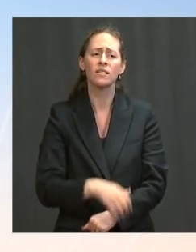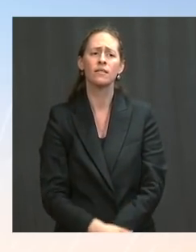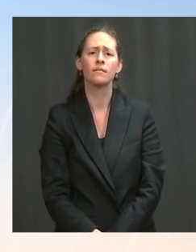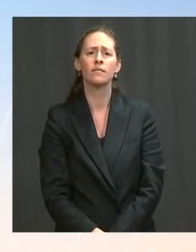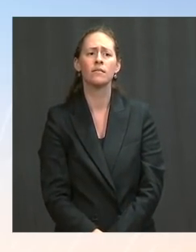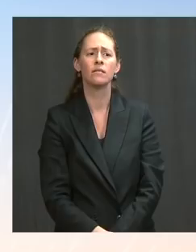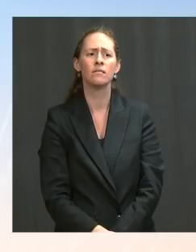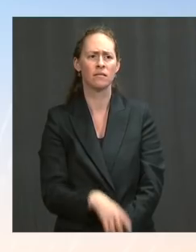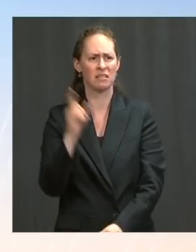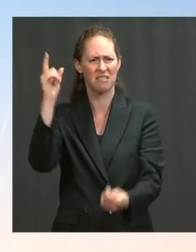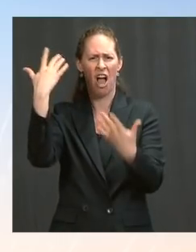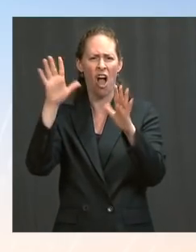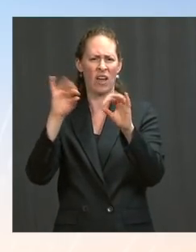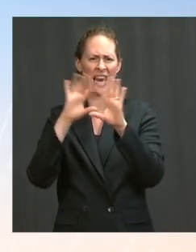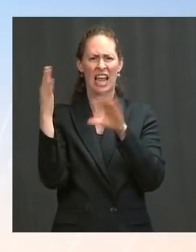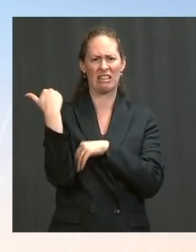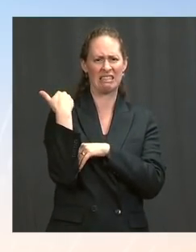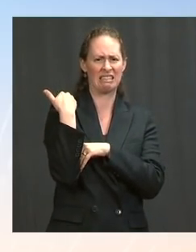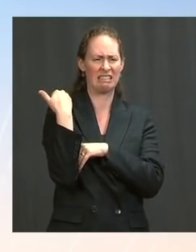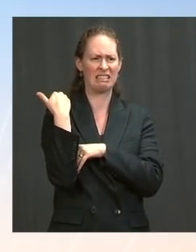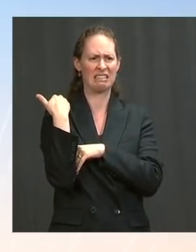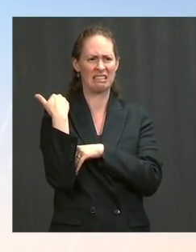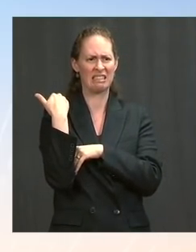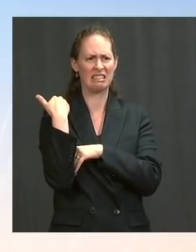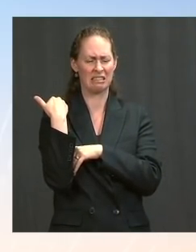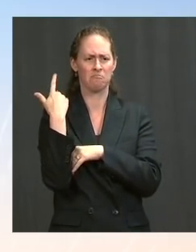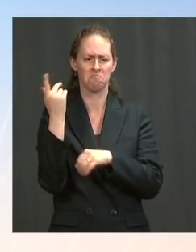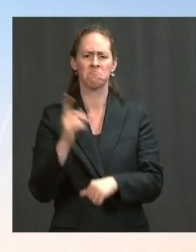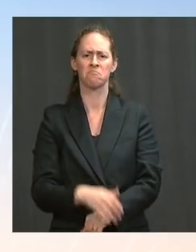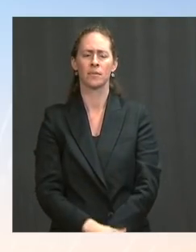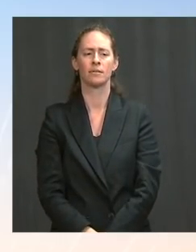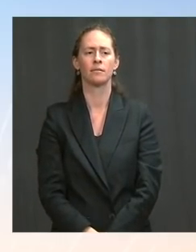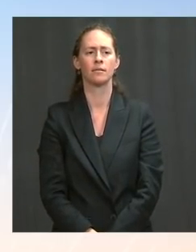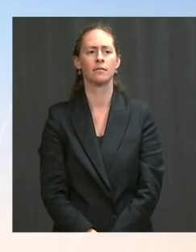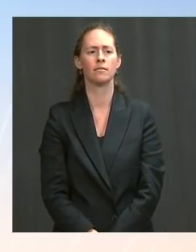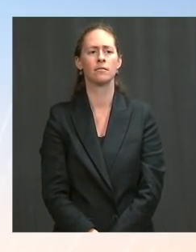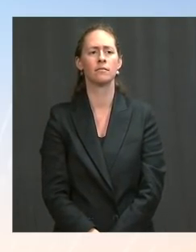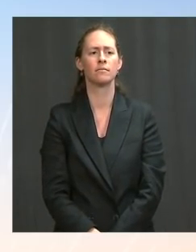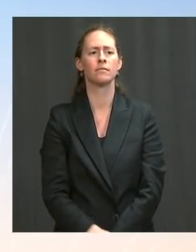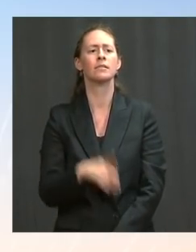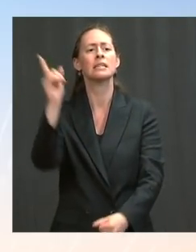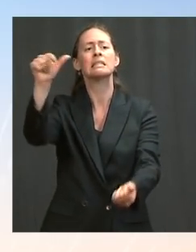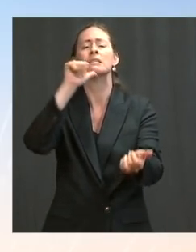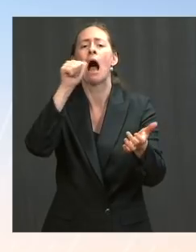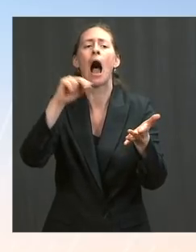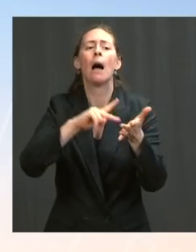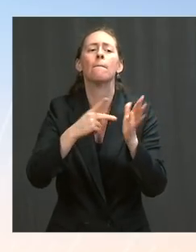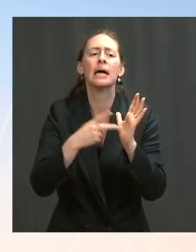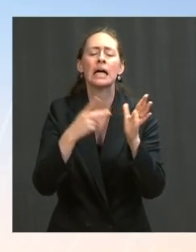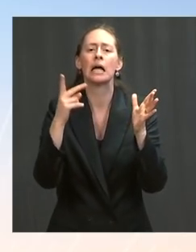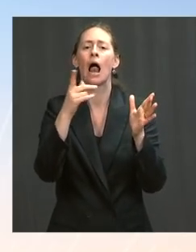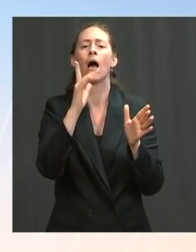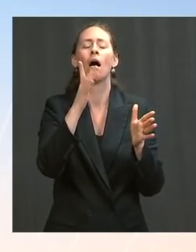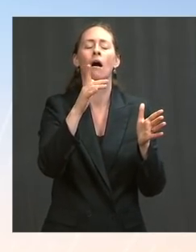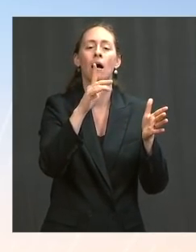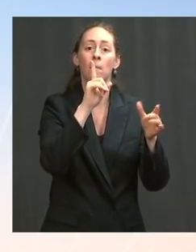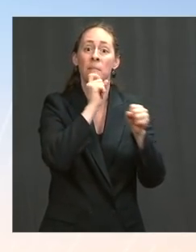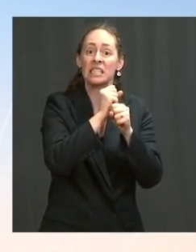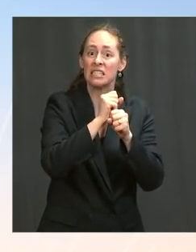that we issued this weekend that he did not send a -- that was not the message he intended to send. The Press: And you have said a couple of times the President